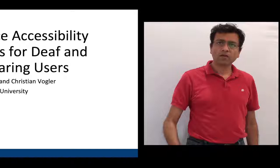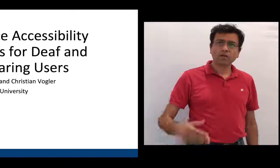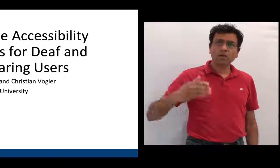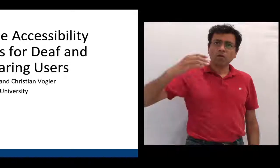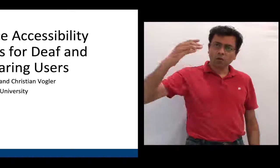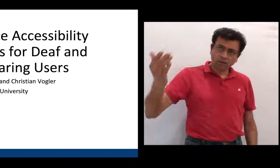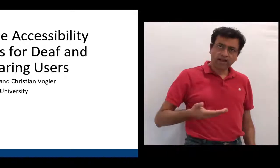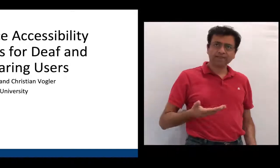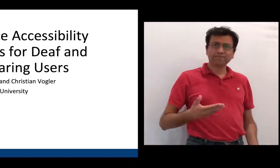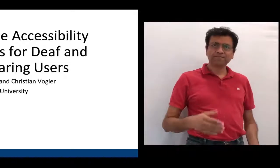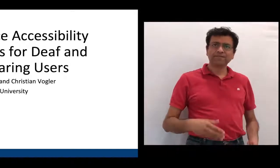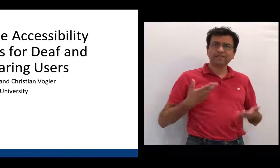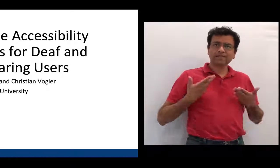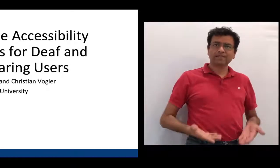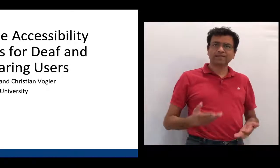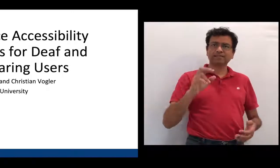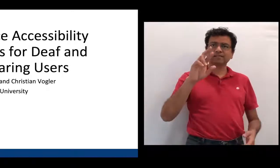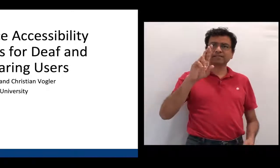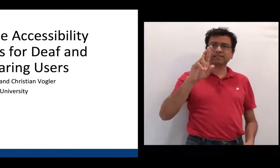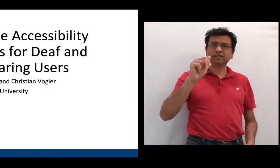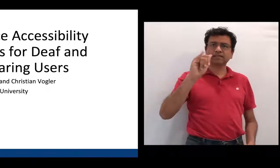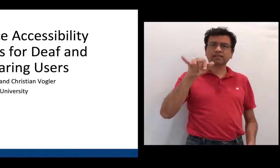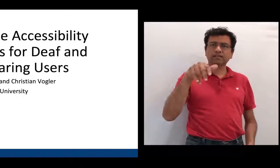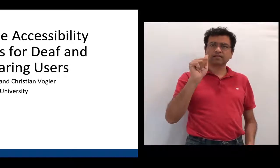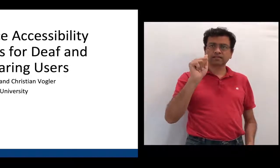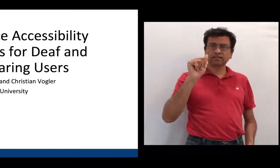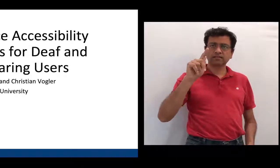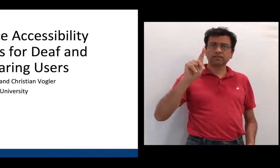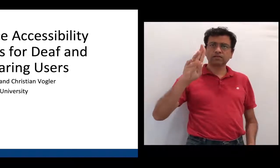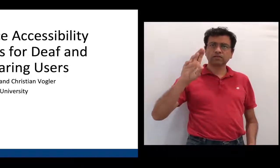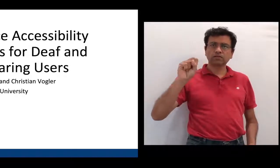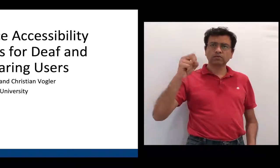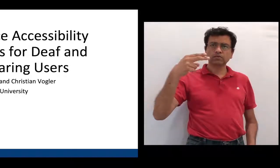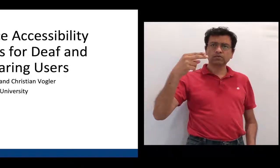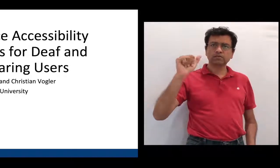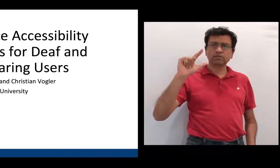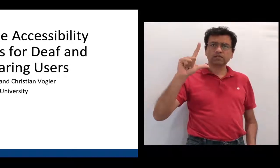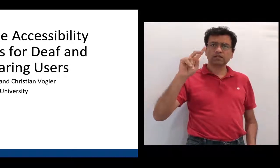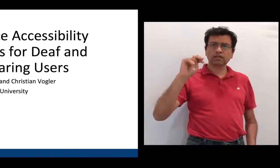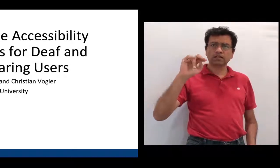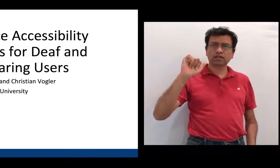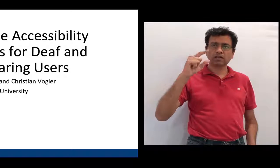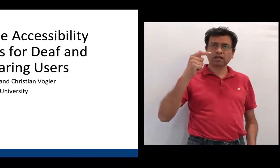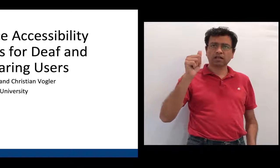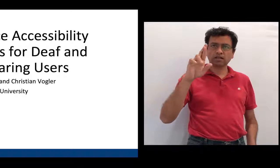Welcome! My name is Raja Kushalnagar